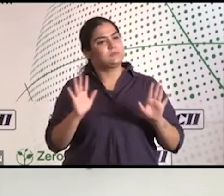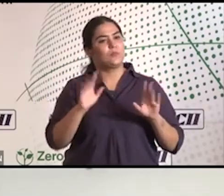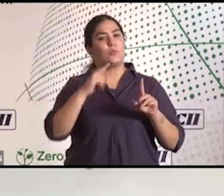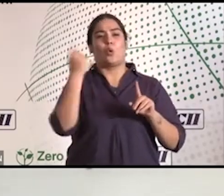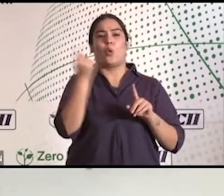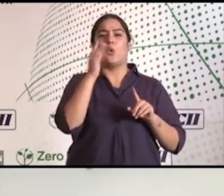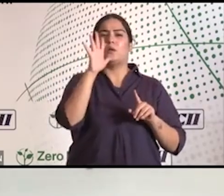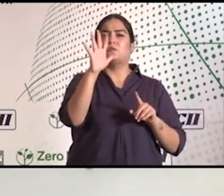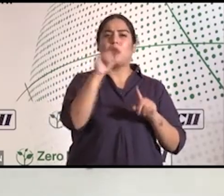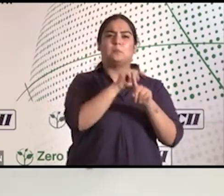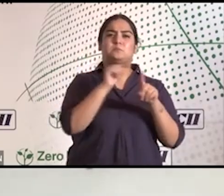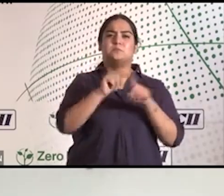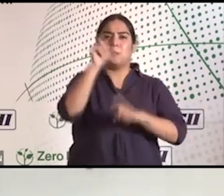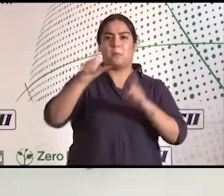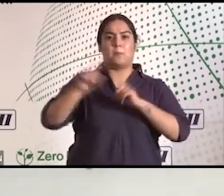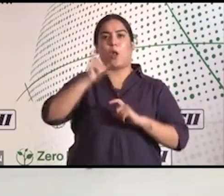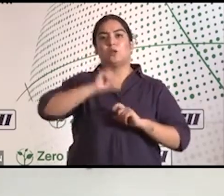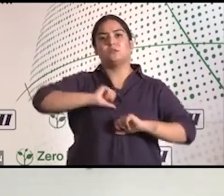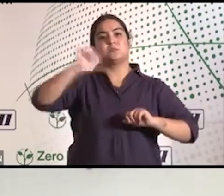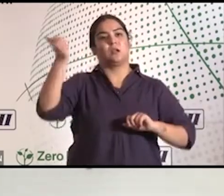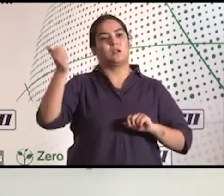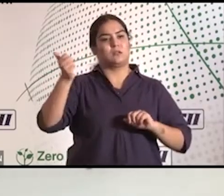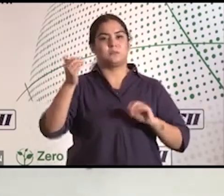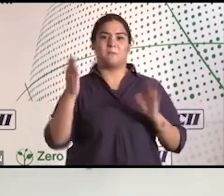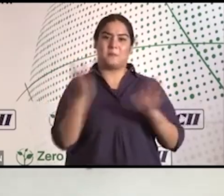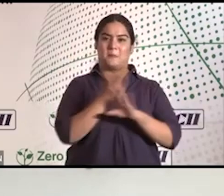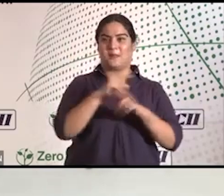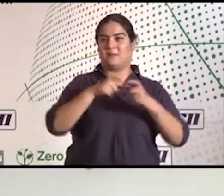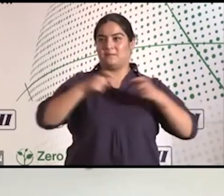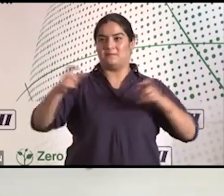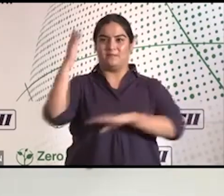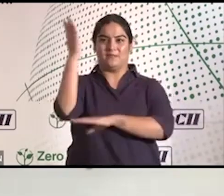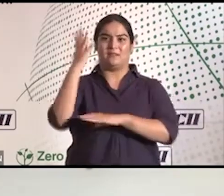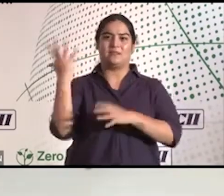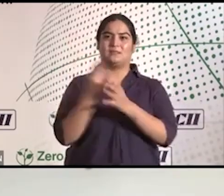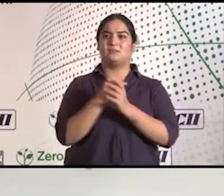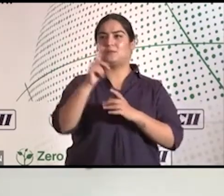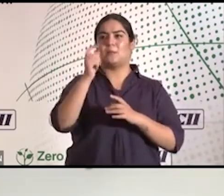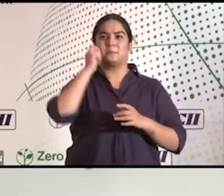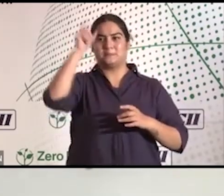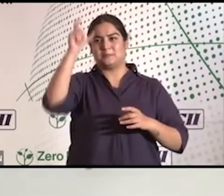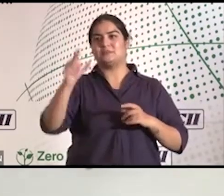I was so proud to see a panel before moderated by one of the gentlemen.